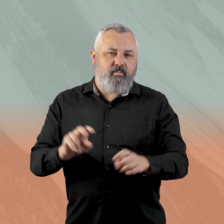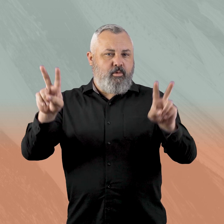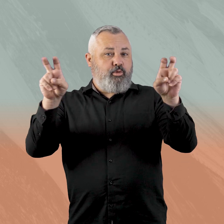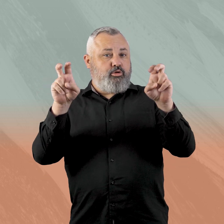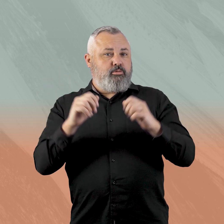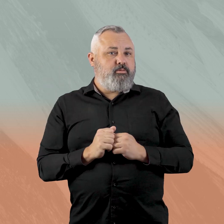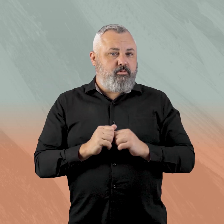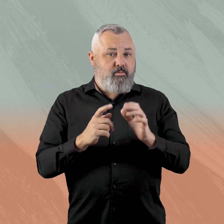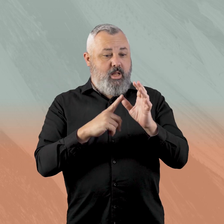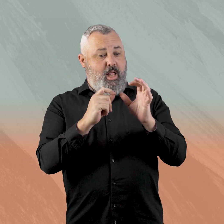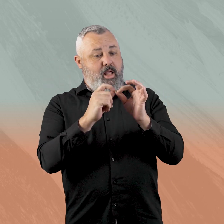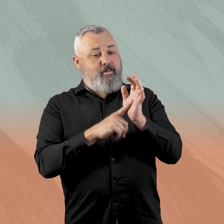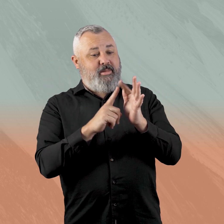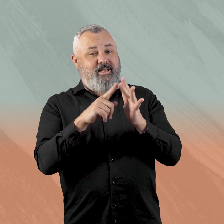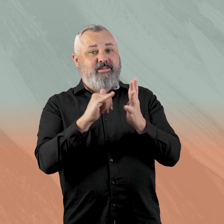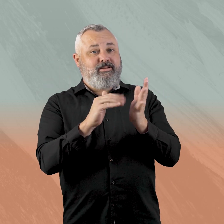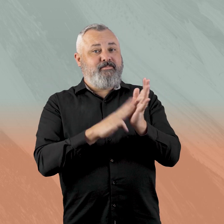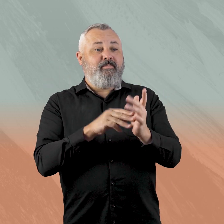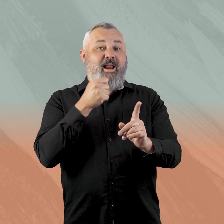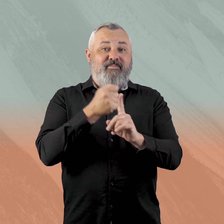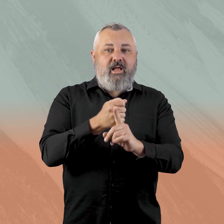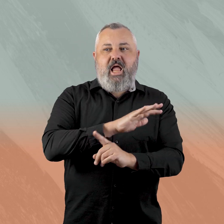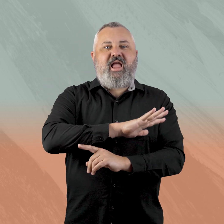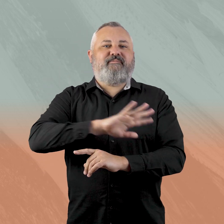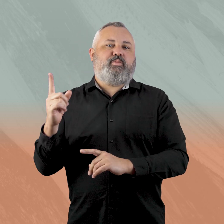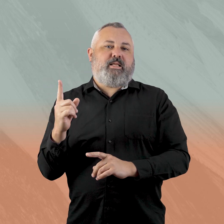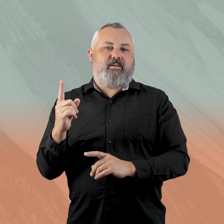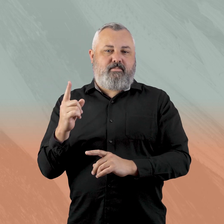‘Ableism affects everyone’